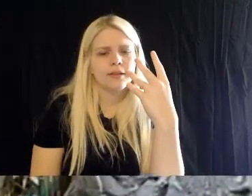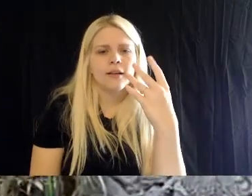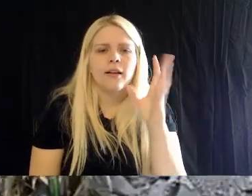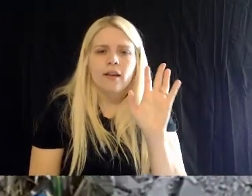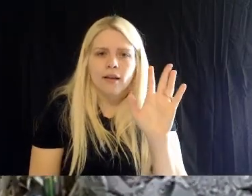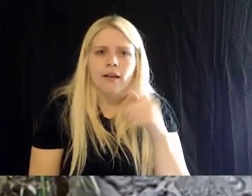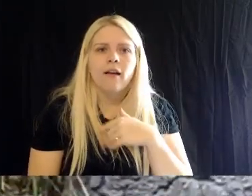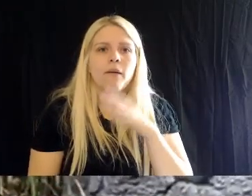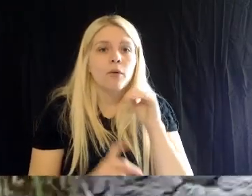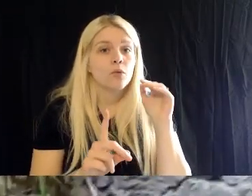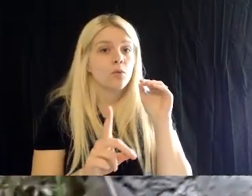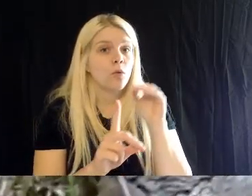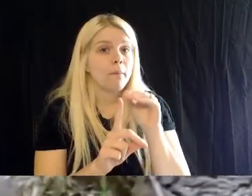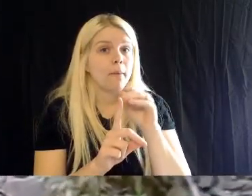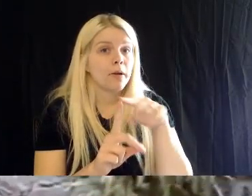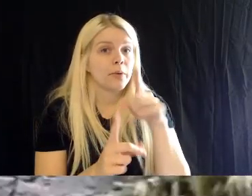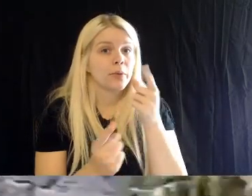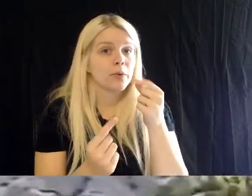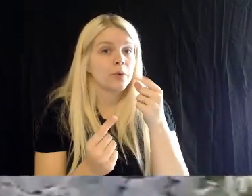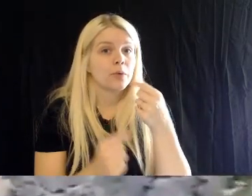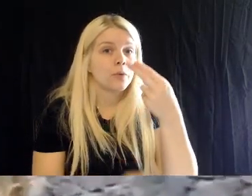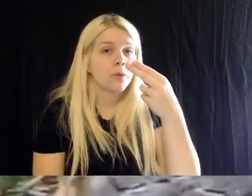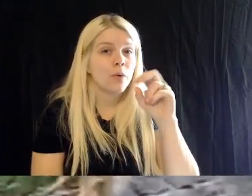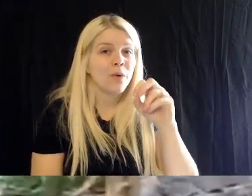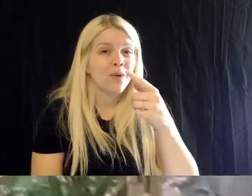everybody to go to hoglezoo.org, plenty of ways that you can donate and